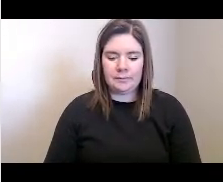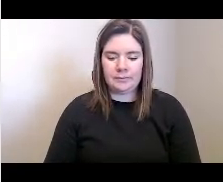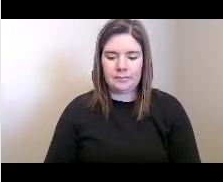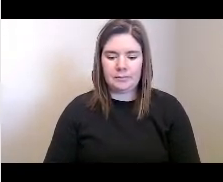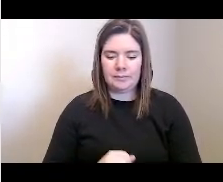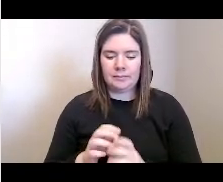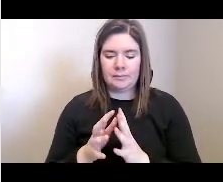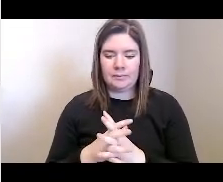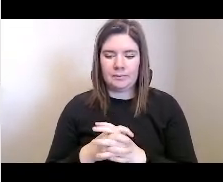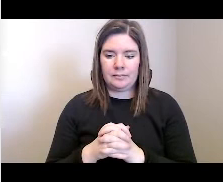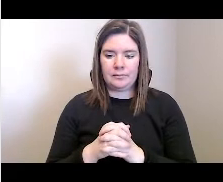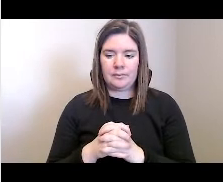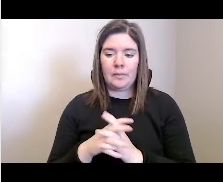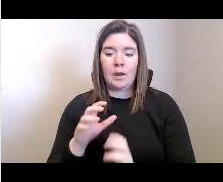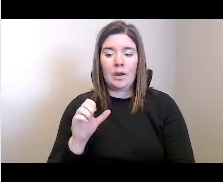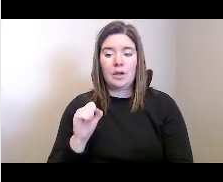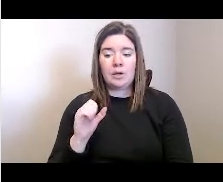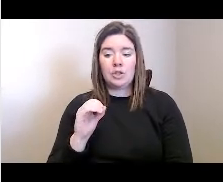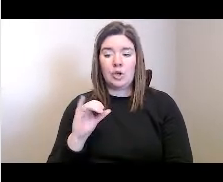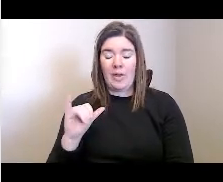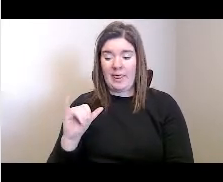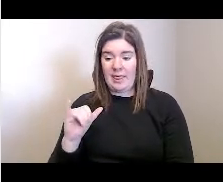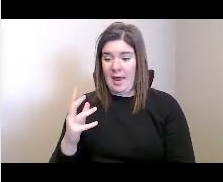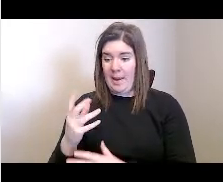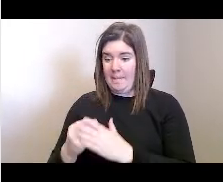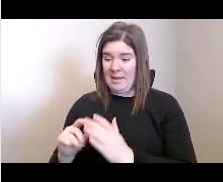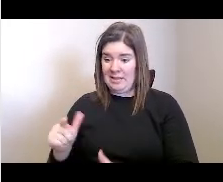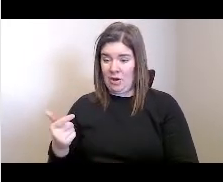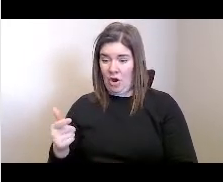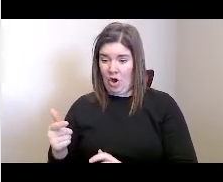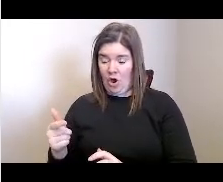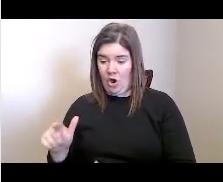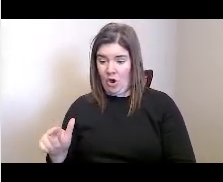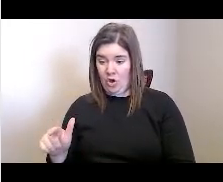So, the missing alternative text is showing because I've got these puzzle